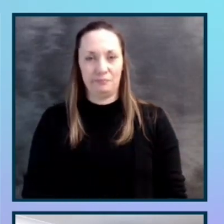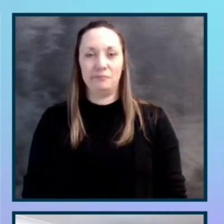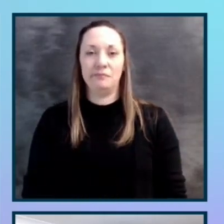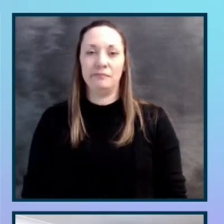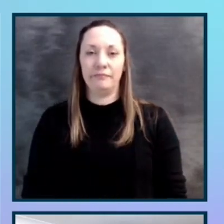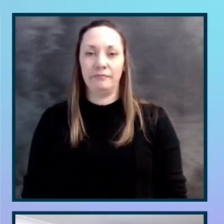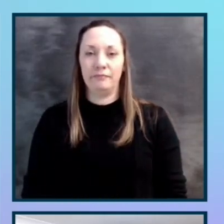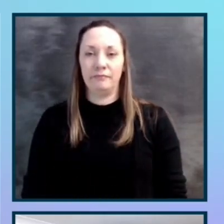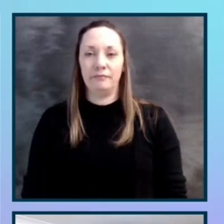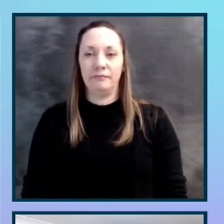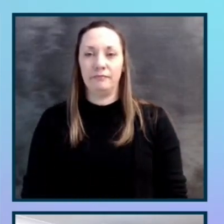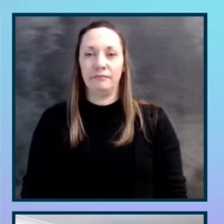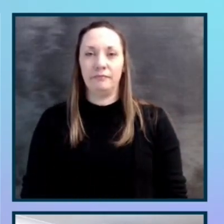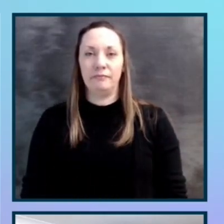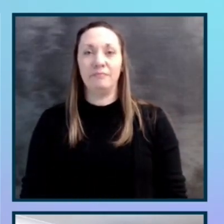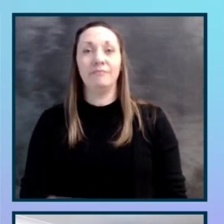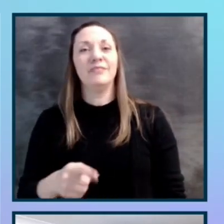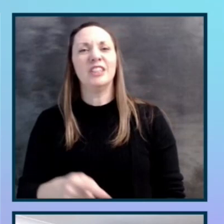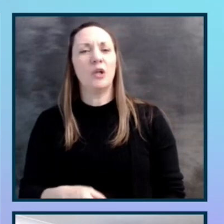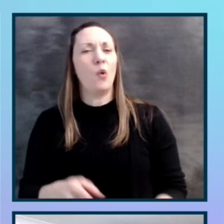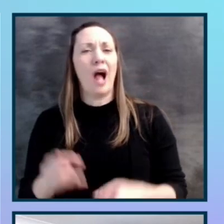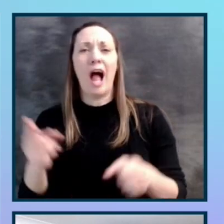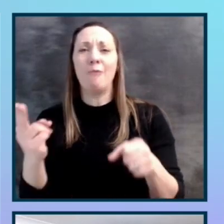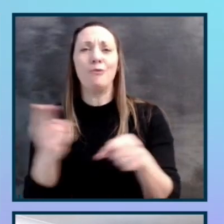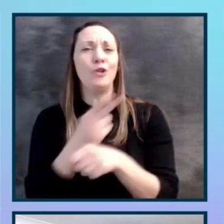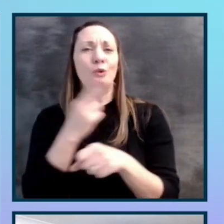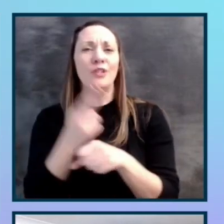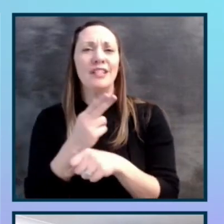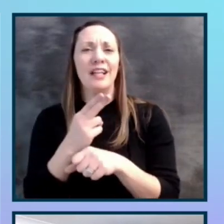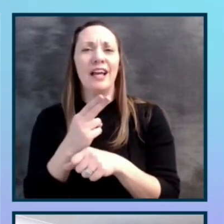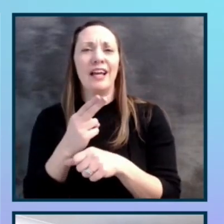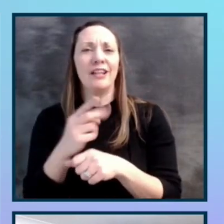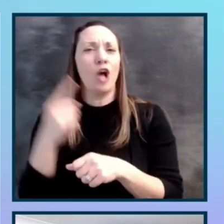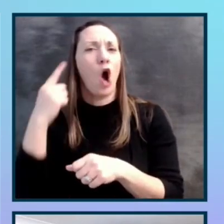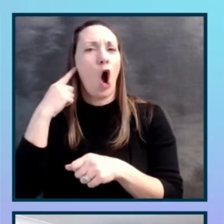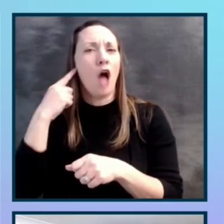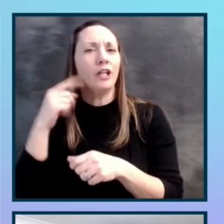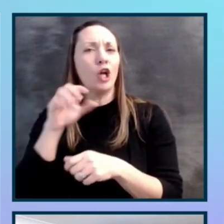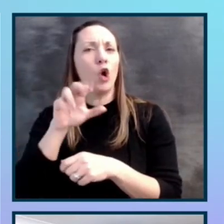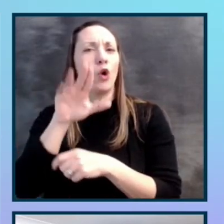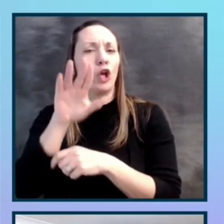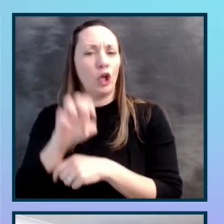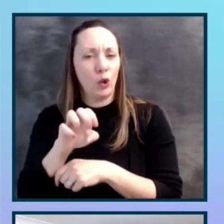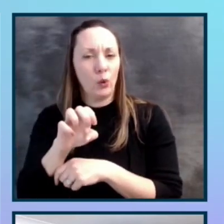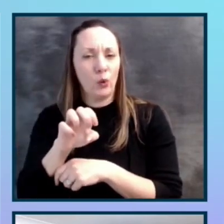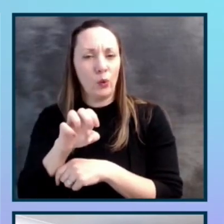So I am purely utilizing the haptics there. The audio cues that were added relatively late